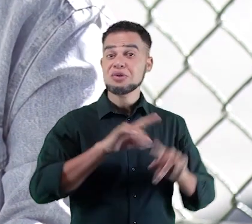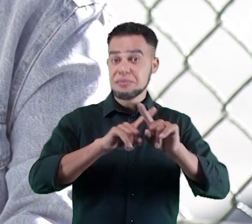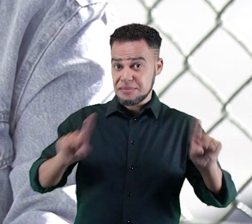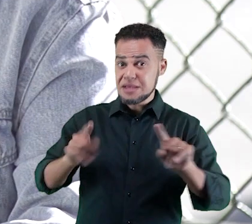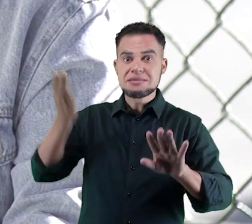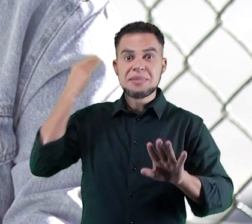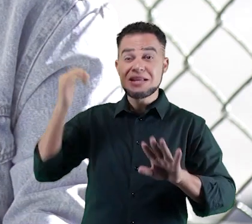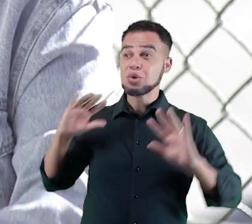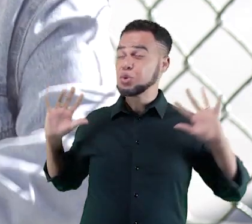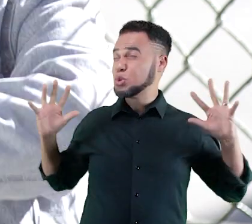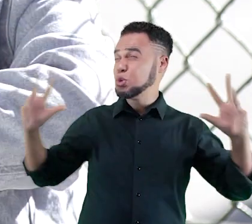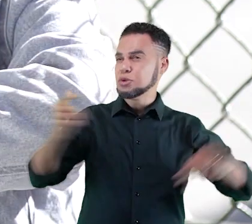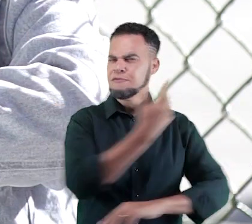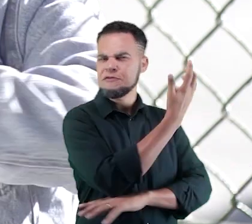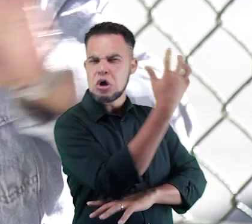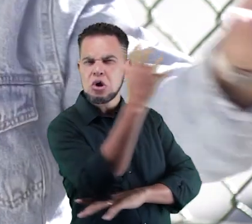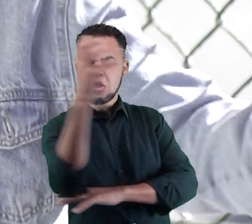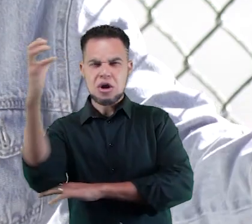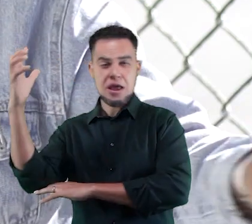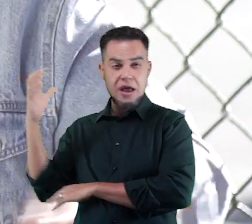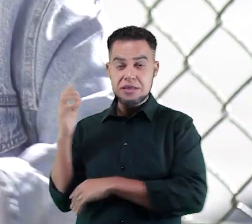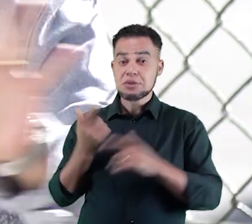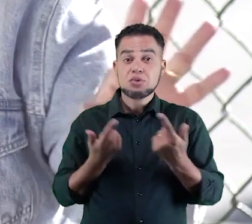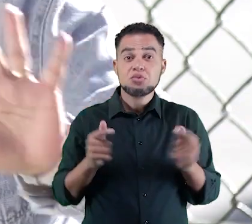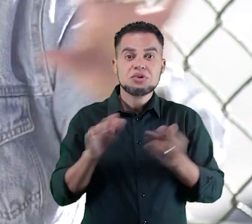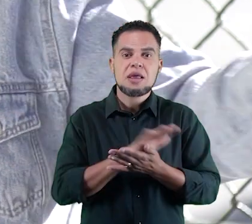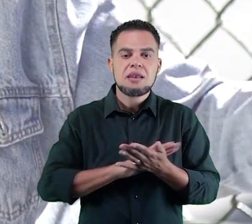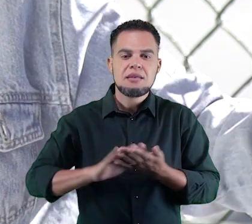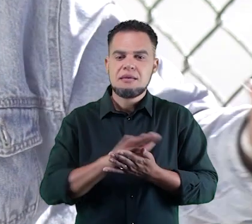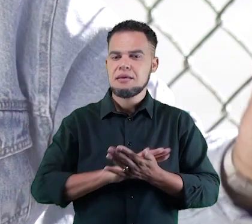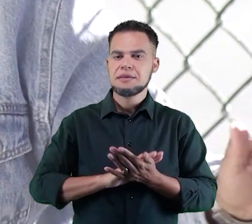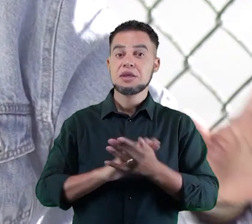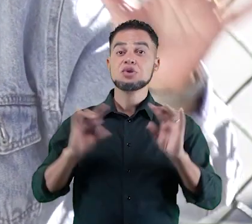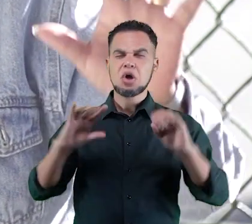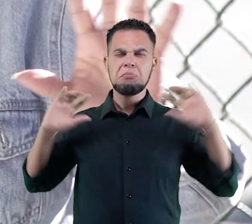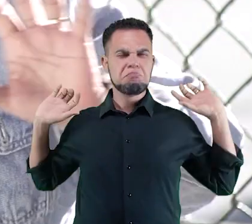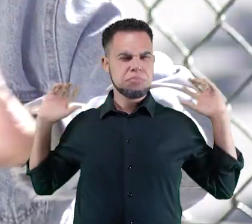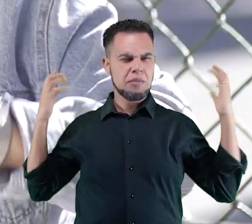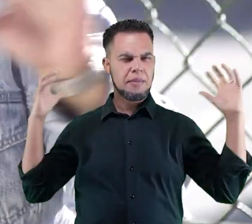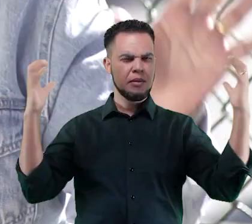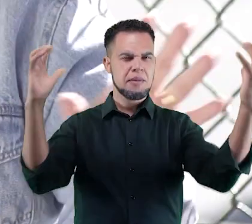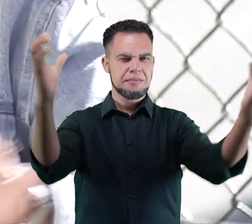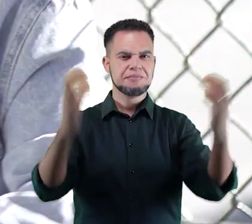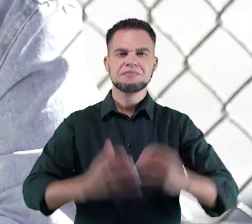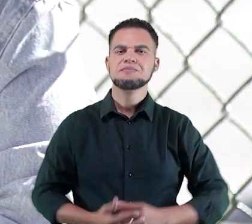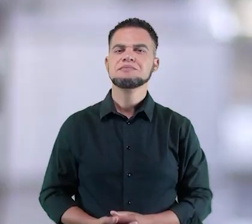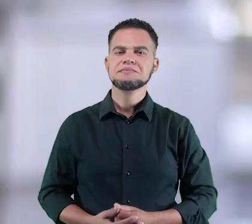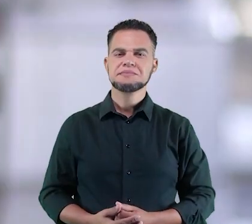But everything here used to be all forest, there was nothing, nothing... there was nothing here... only closed woods.